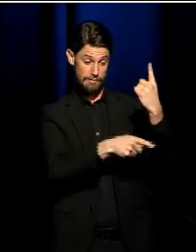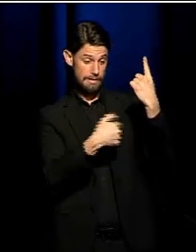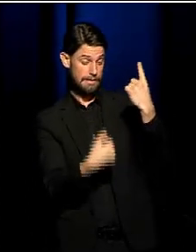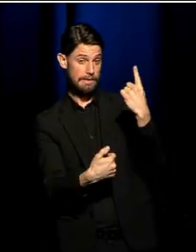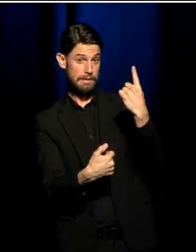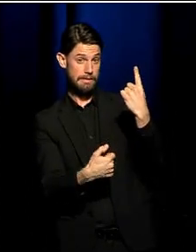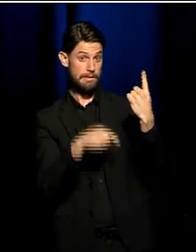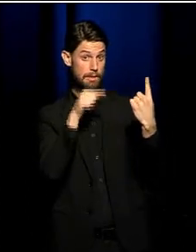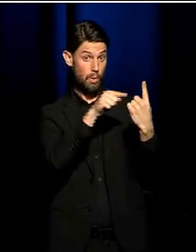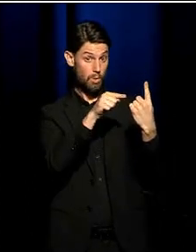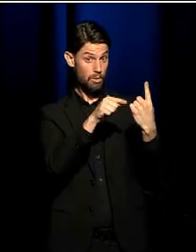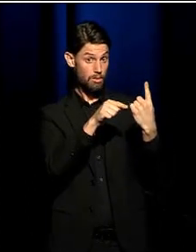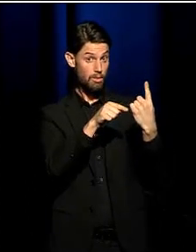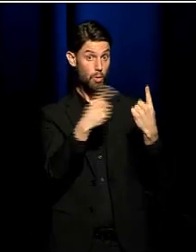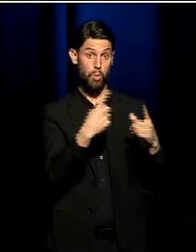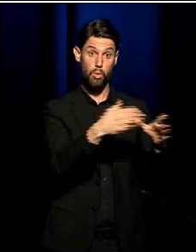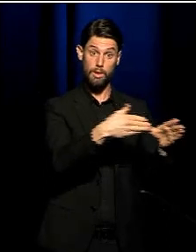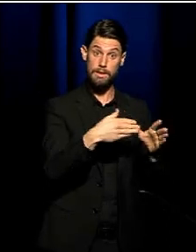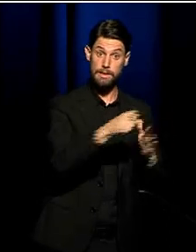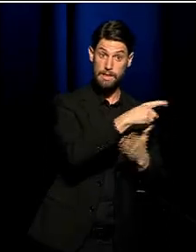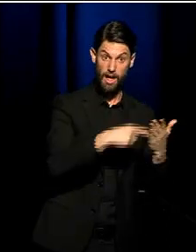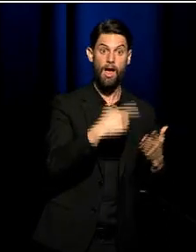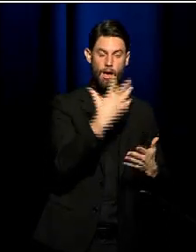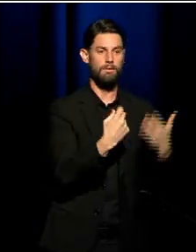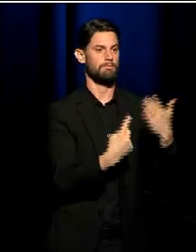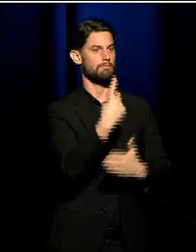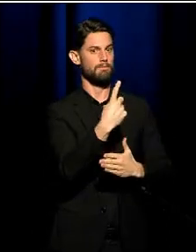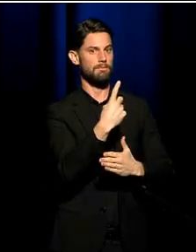people with disability were the victims of physical violence in the last 12